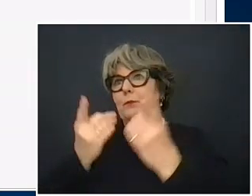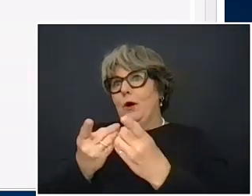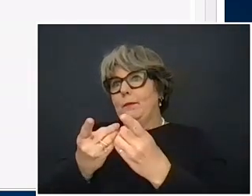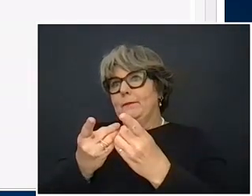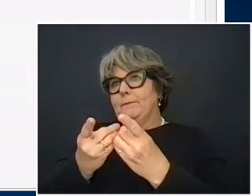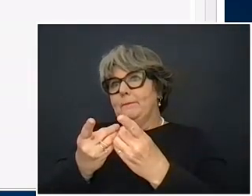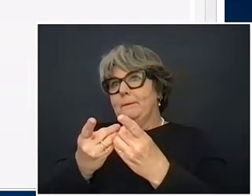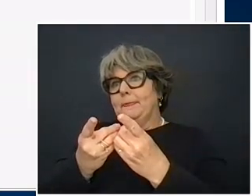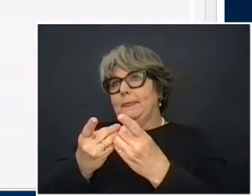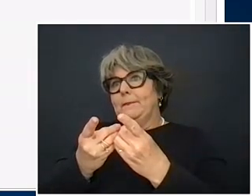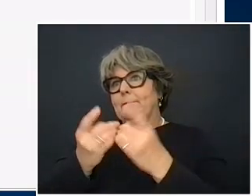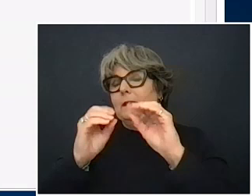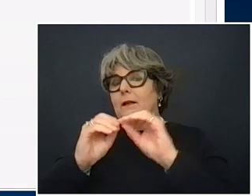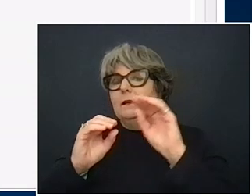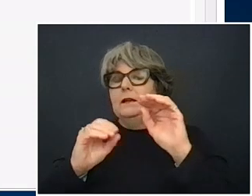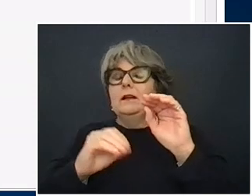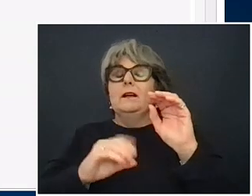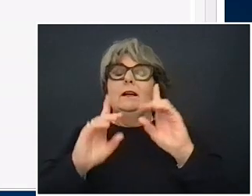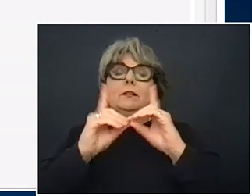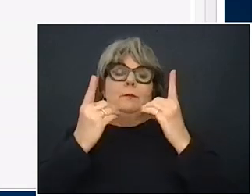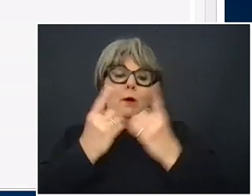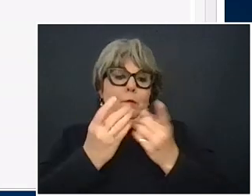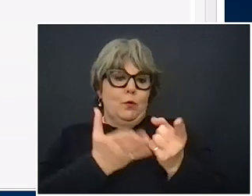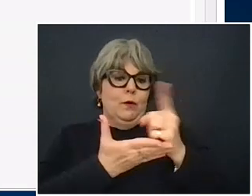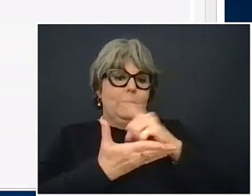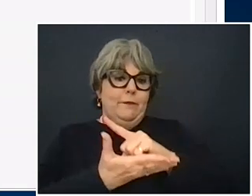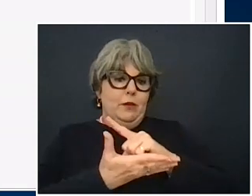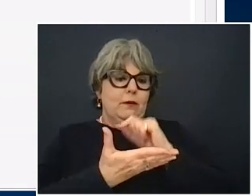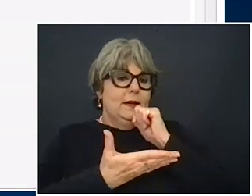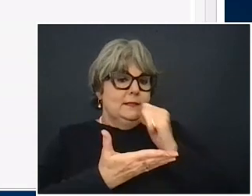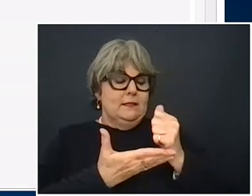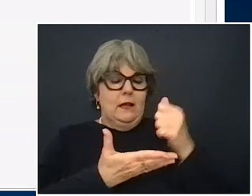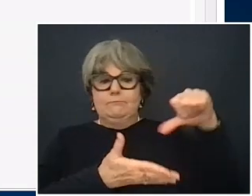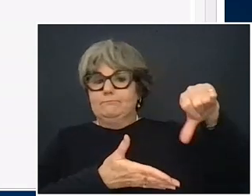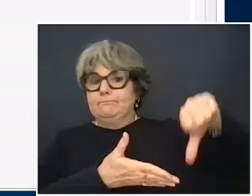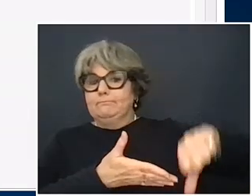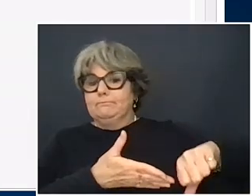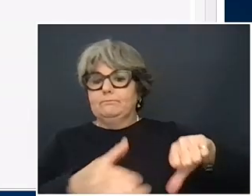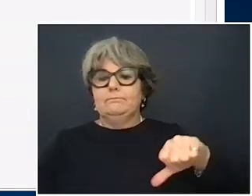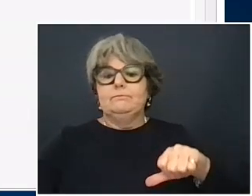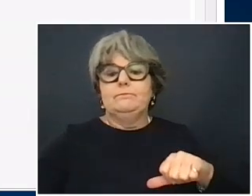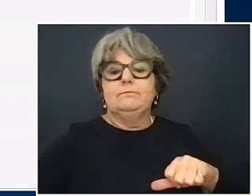Department review this and has it rejected this proposal, or is- and if so, why?